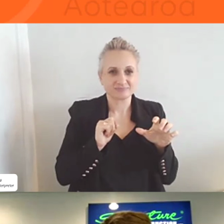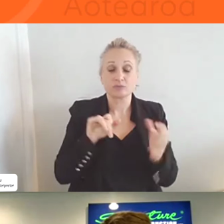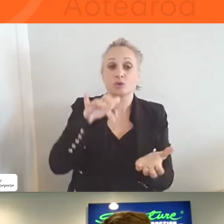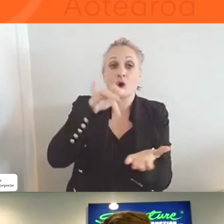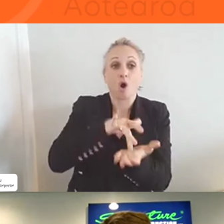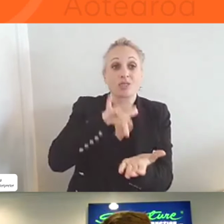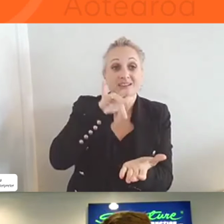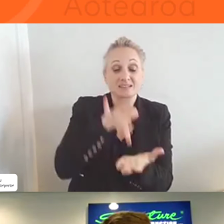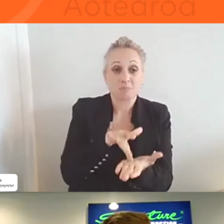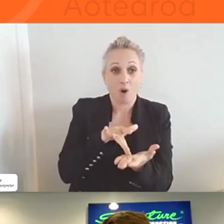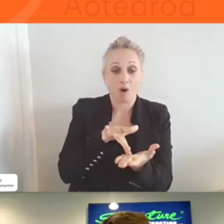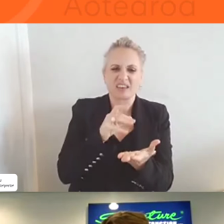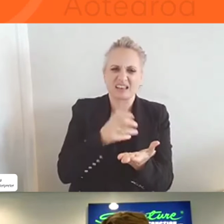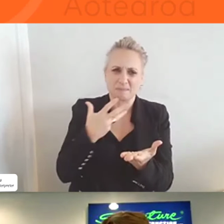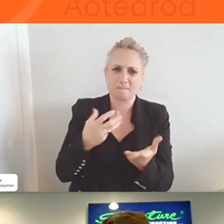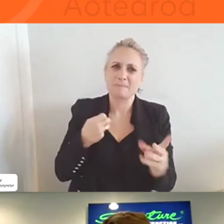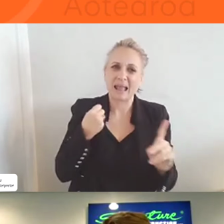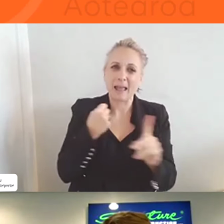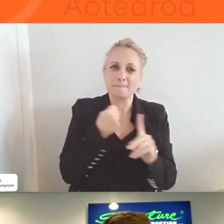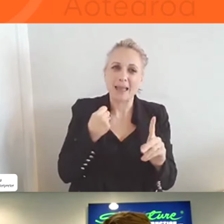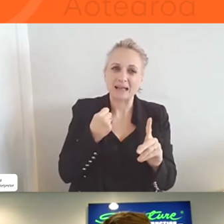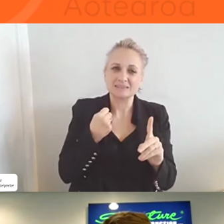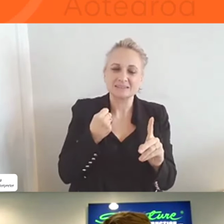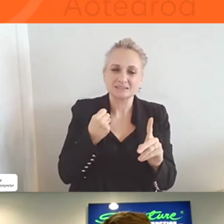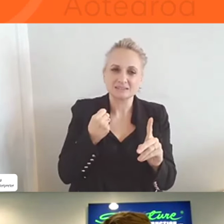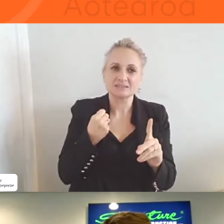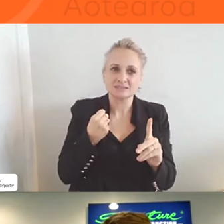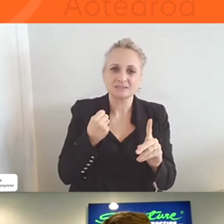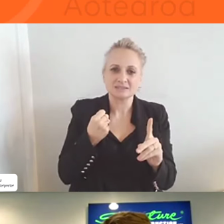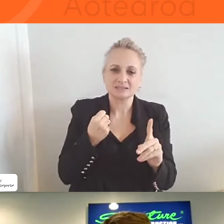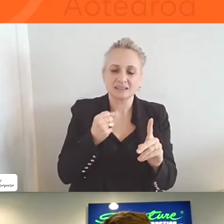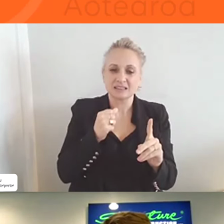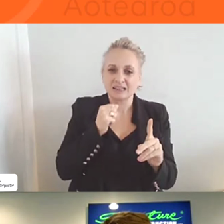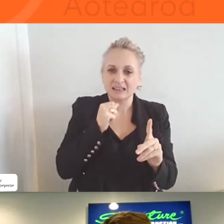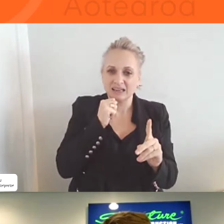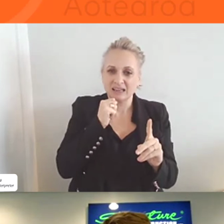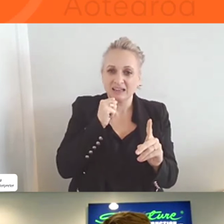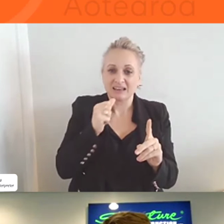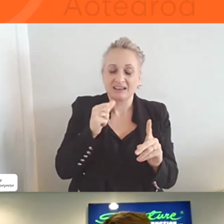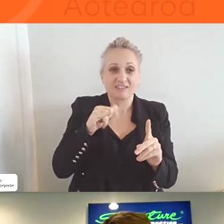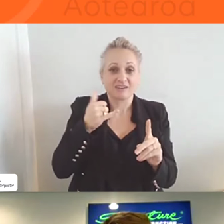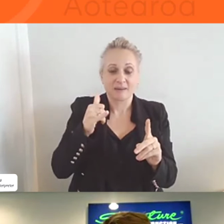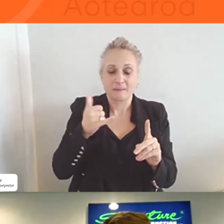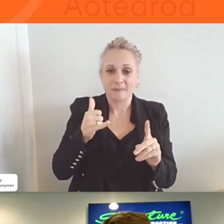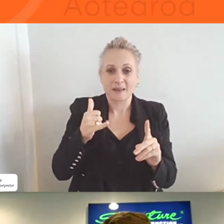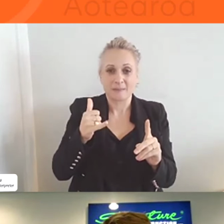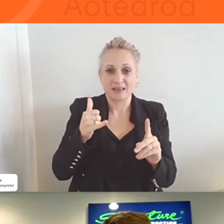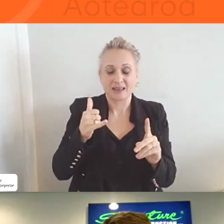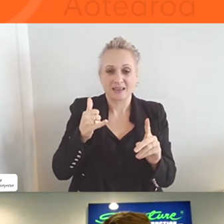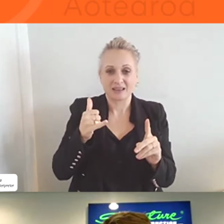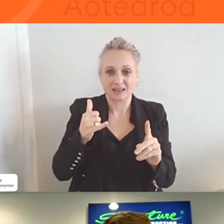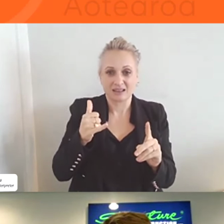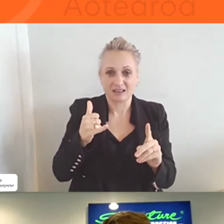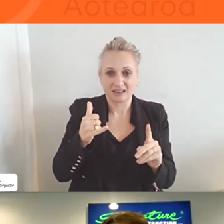accessibility, particularly when you've actually got homes handed over to power chair users with 150 steps at the front door because